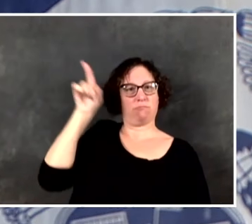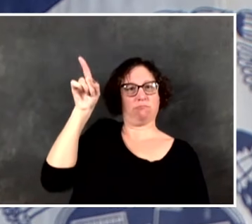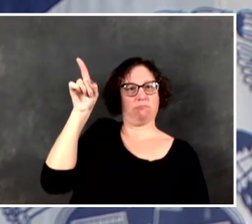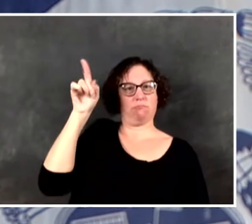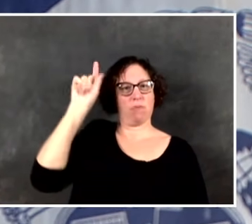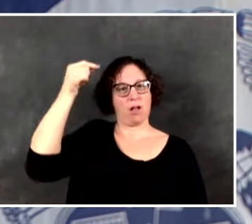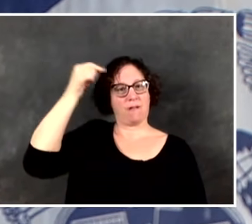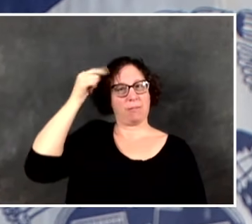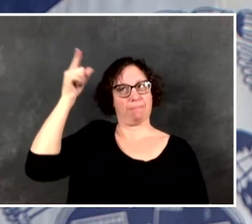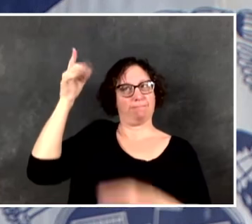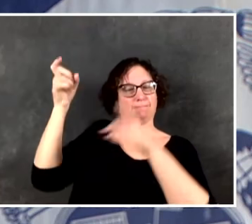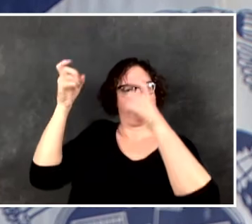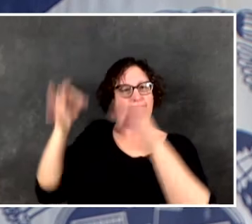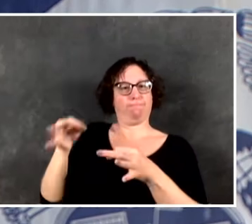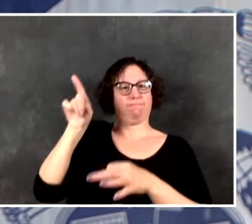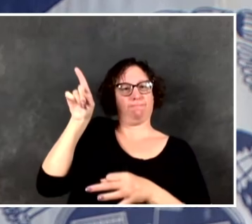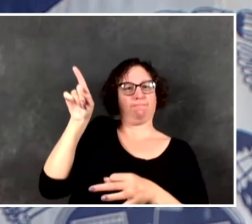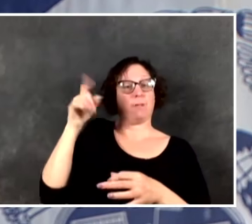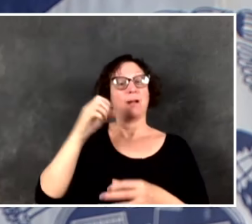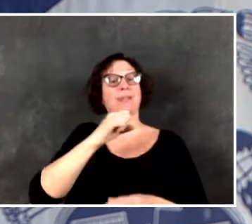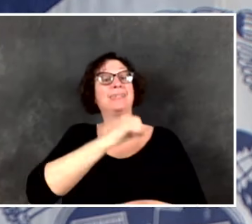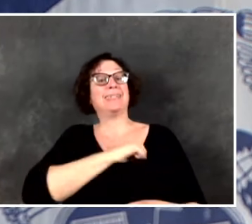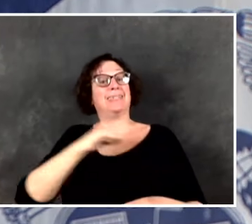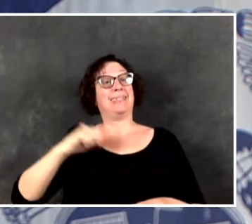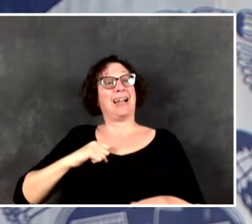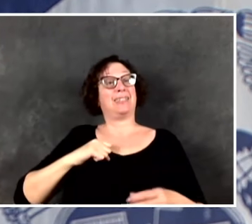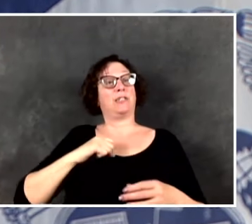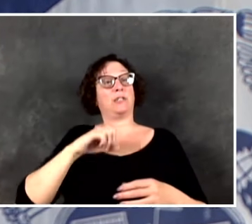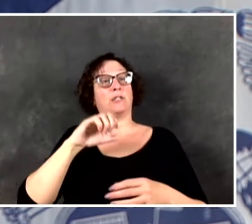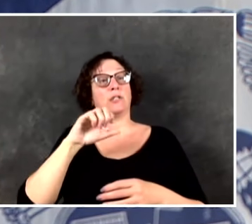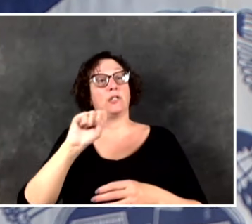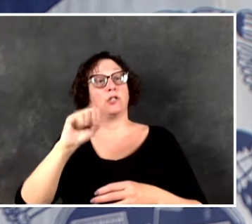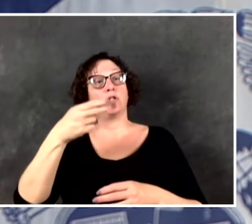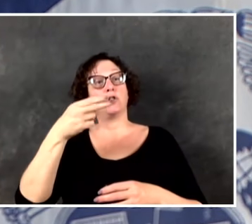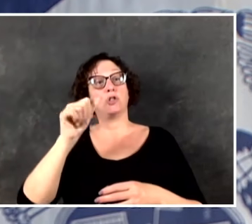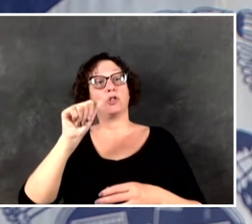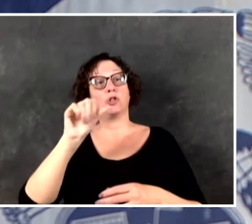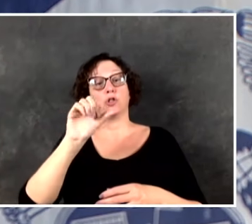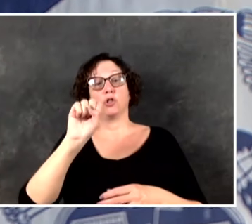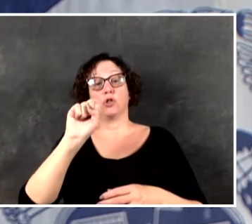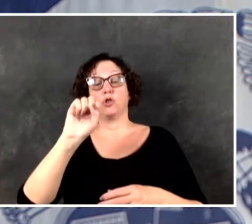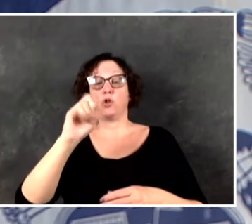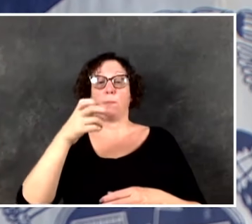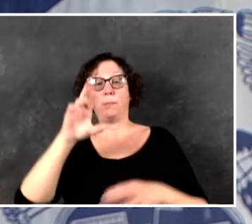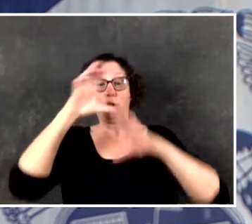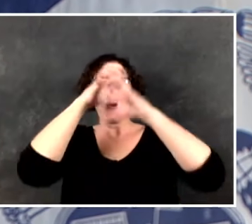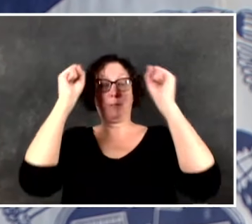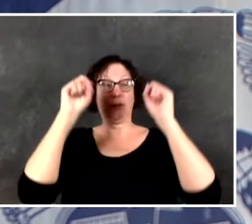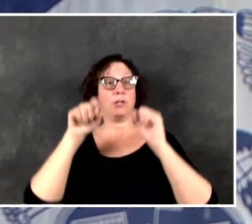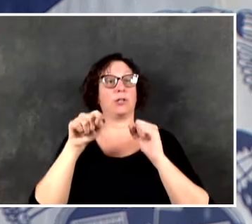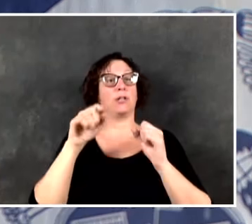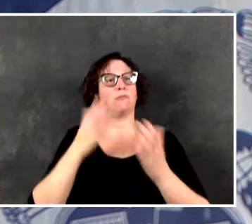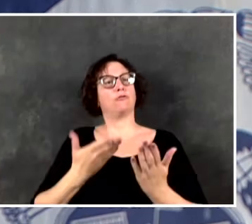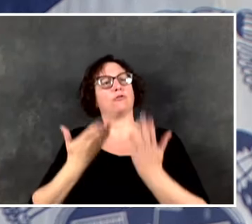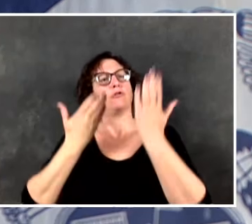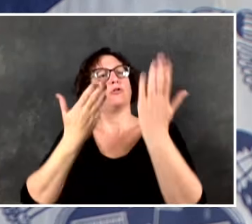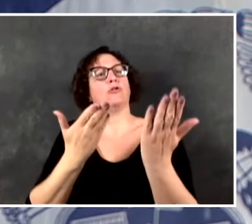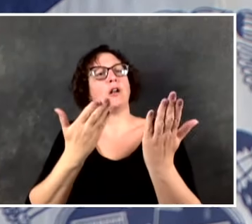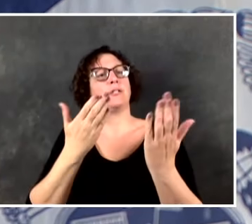THERE'S A LOT OF ENERGY IN THAT DIRETCIO N. SENATOR SCHUMER PUT TOGETHER A HERO'S FUNDS IDEA